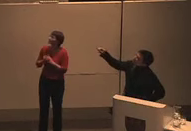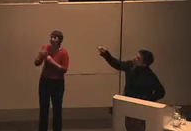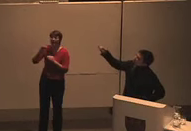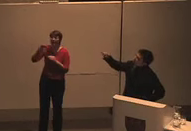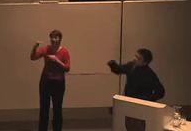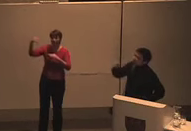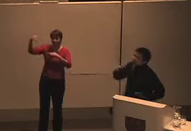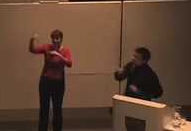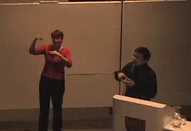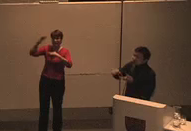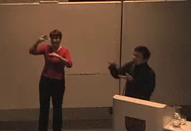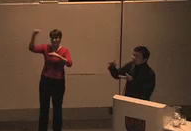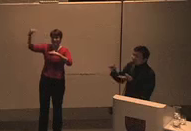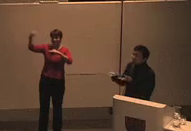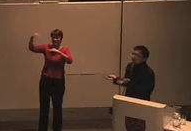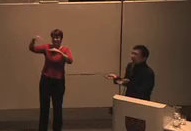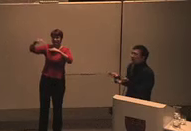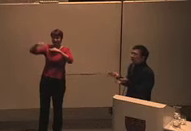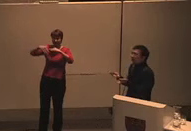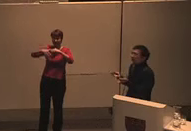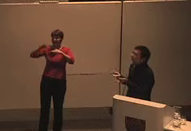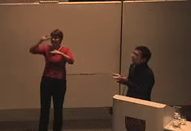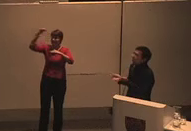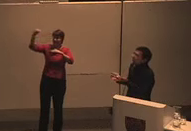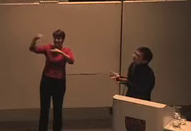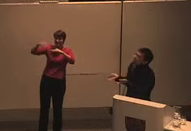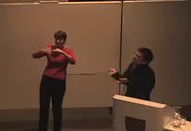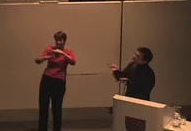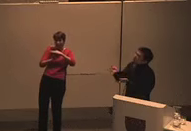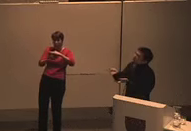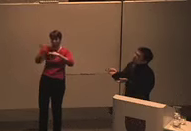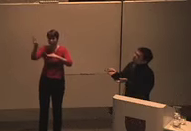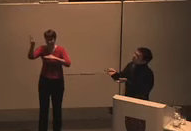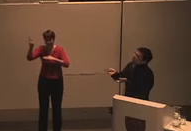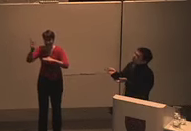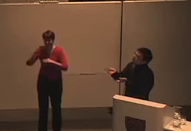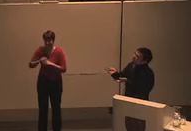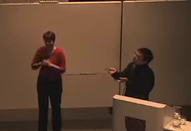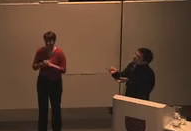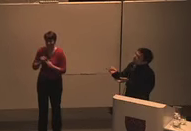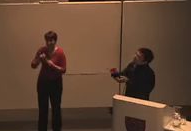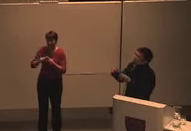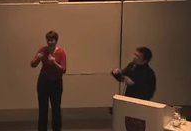but at the same time reflecting to the ceilings again.